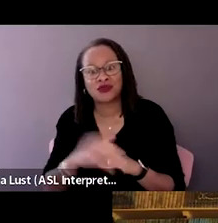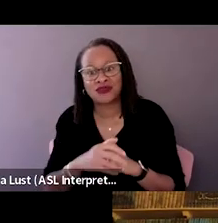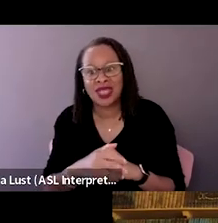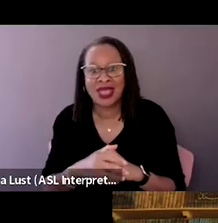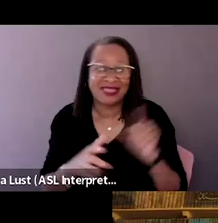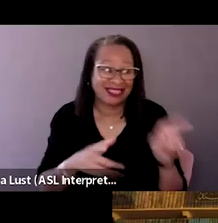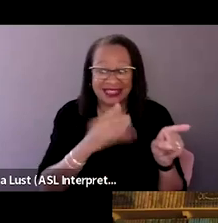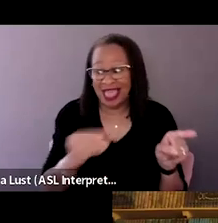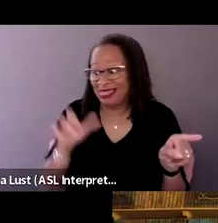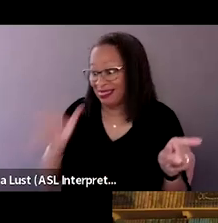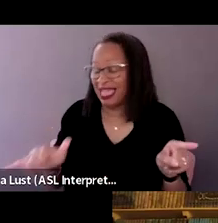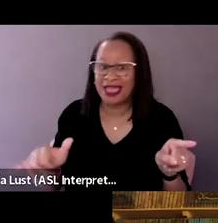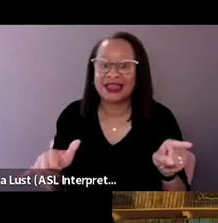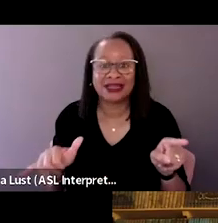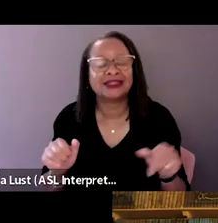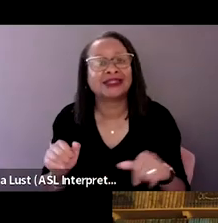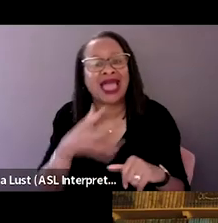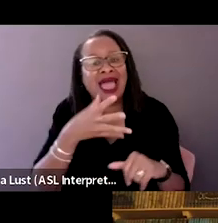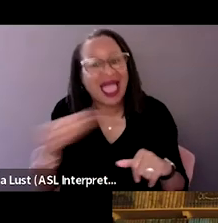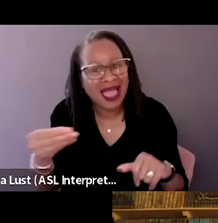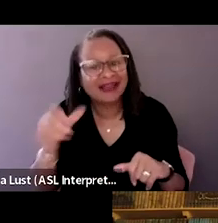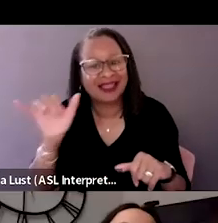scenario is quite a good idea at the early start stages.